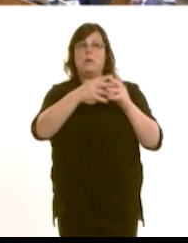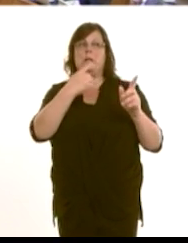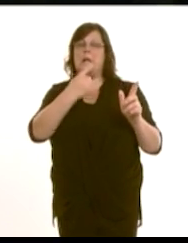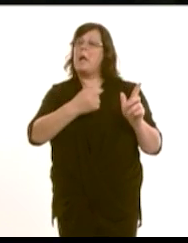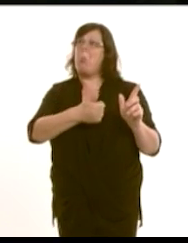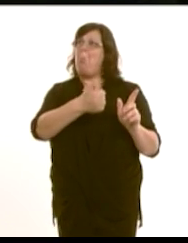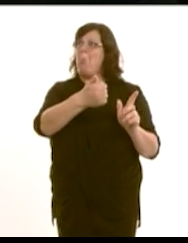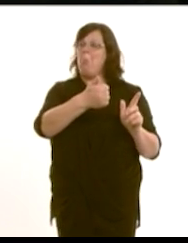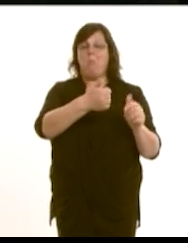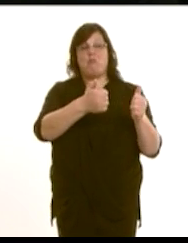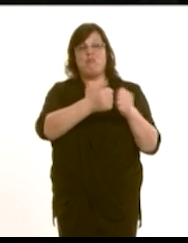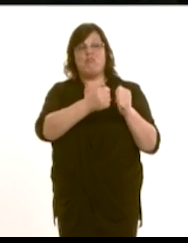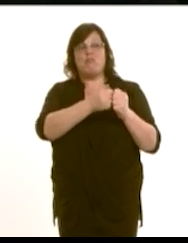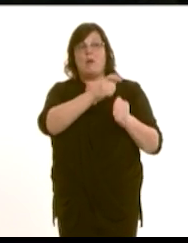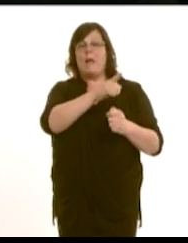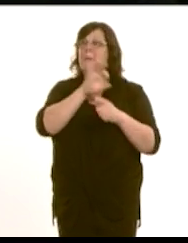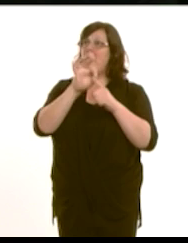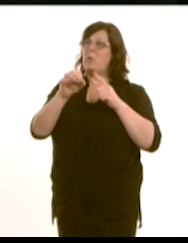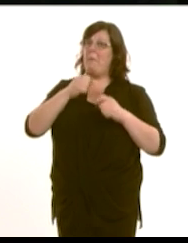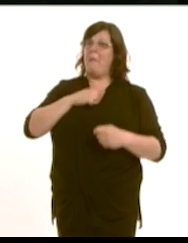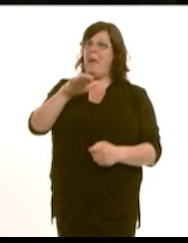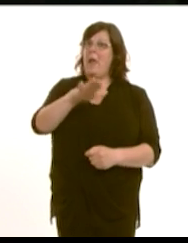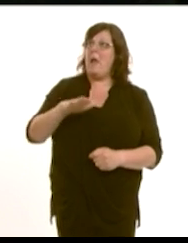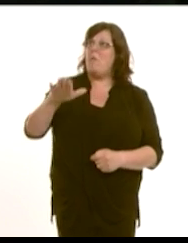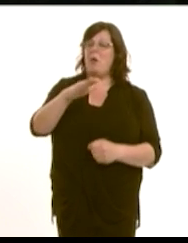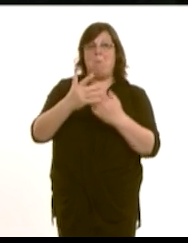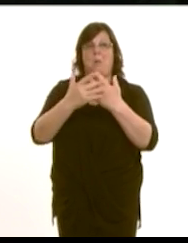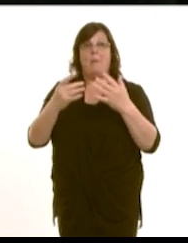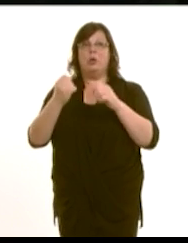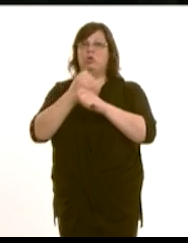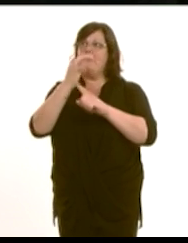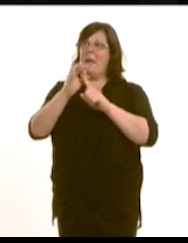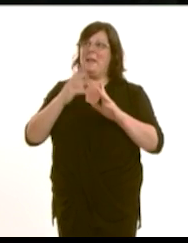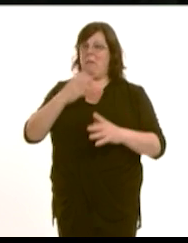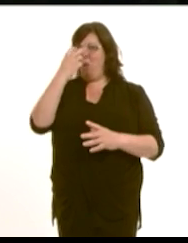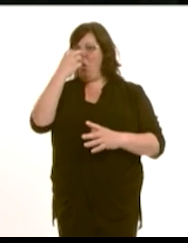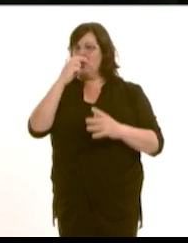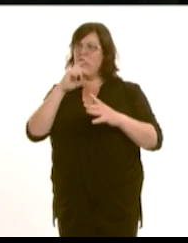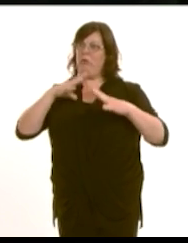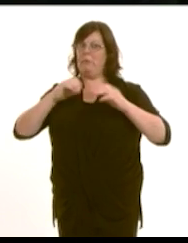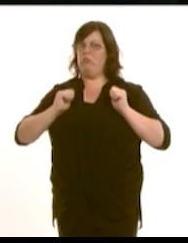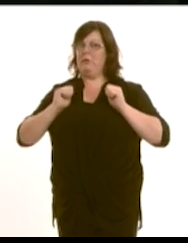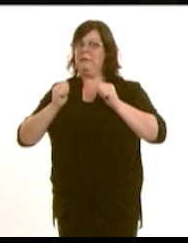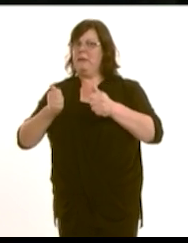itís a particular issue in my constituency, with many GPs reaching retirement age and struggling to recruit.